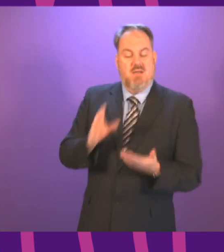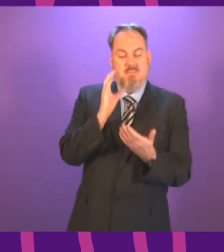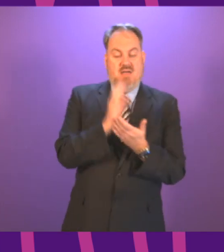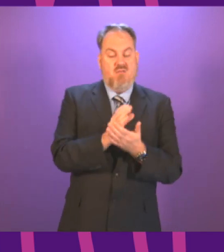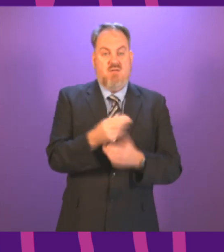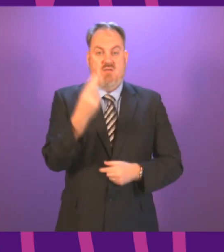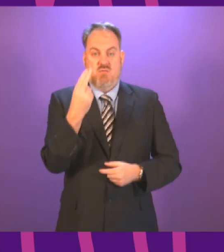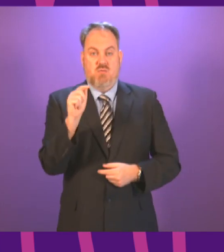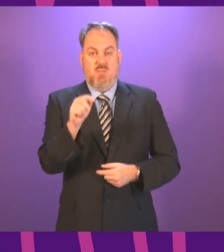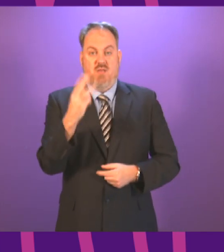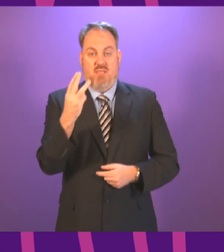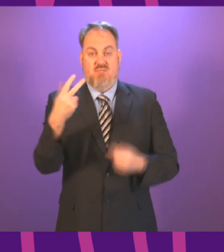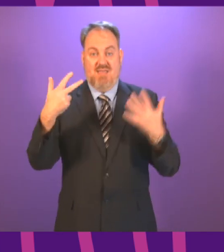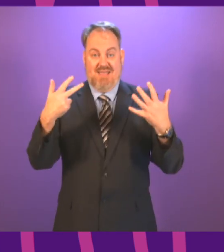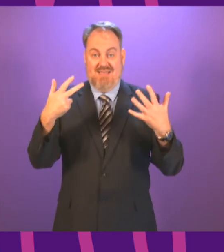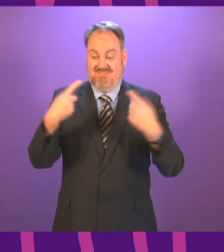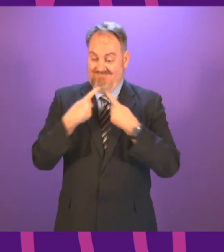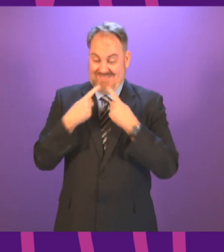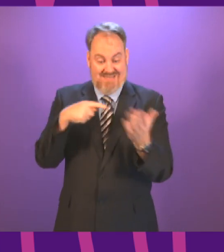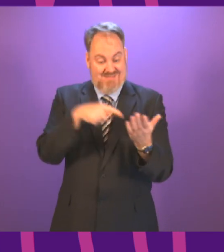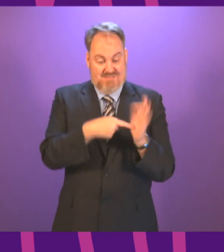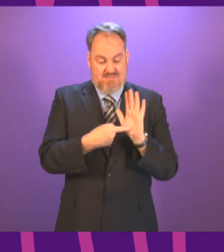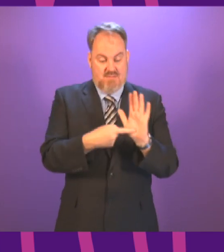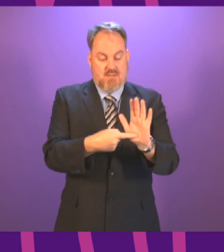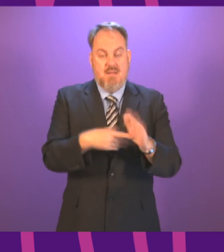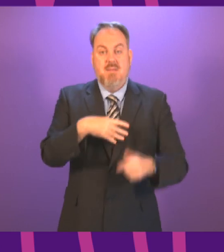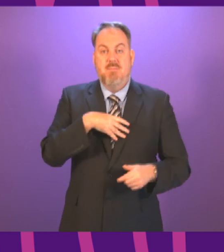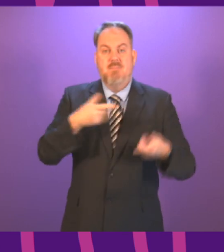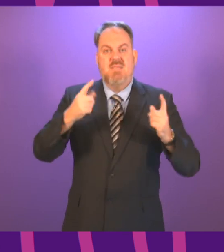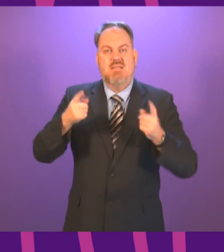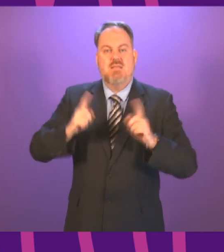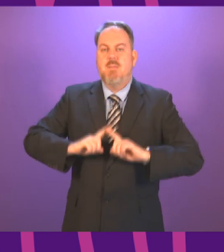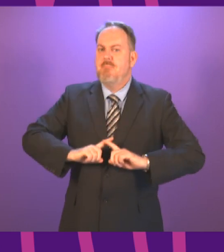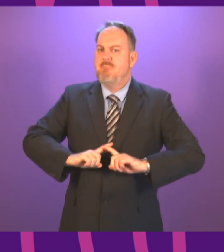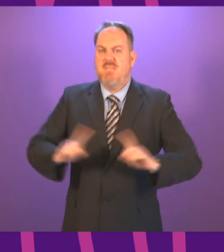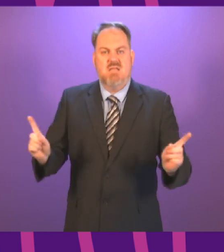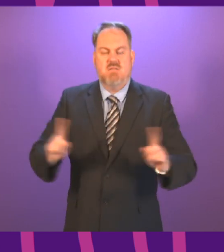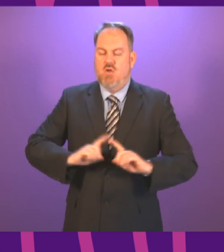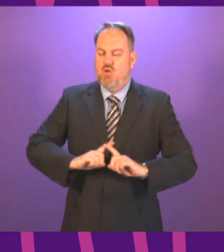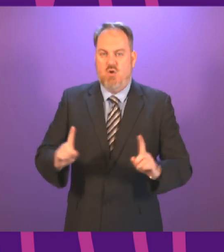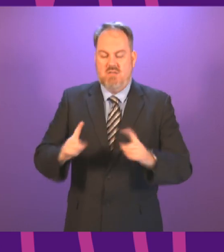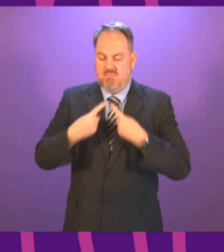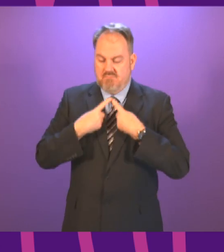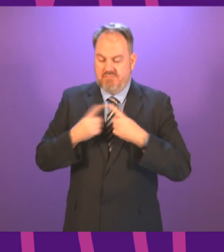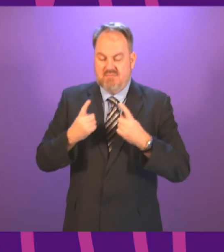Paragraph 2.38 of the ministerial code says that ministers must not—must not—divulge